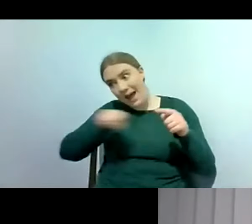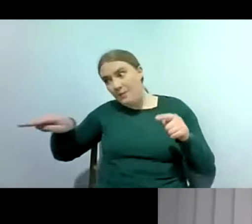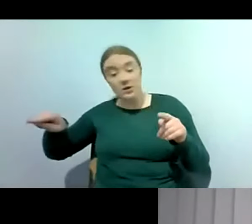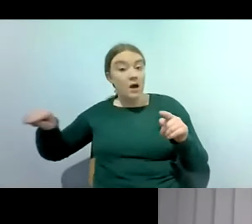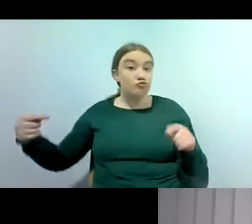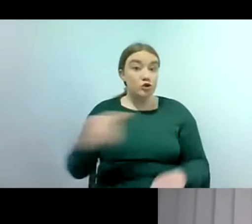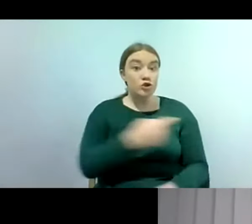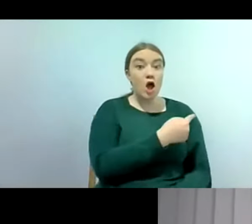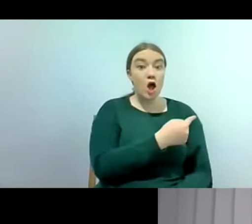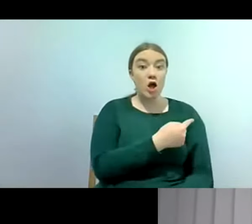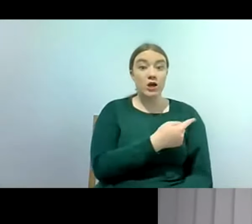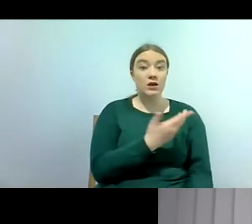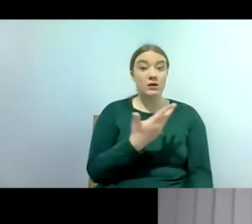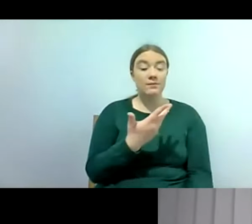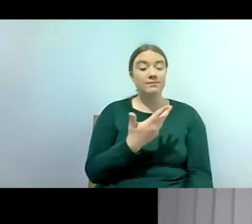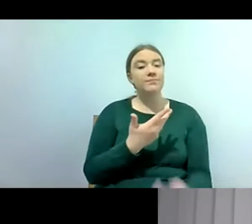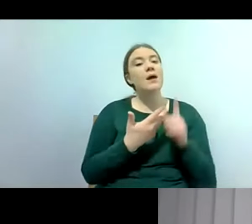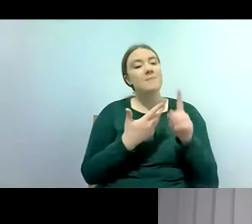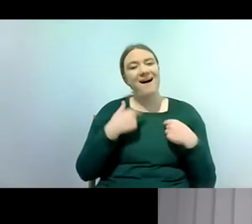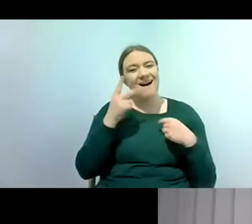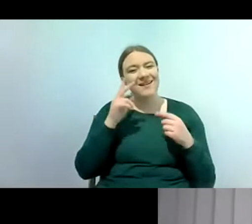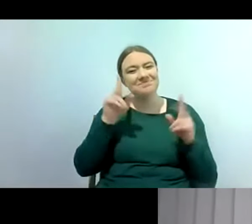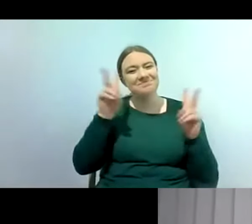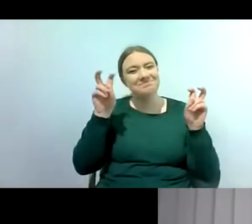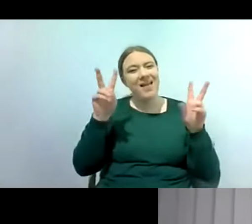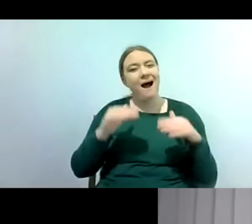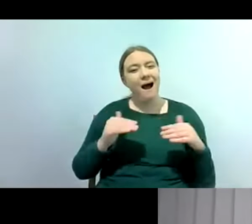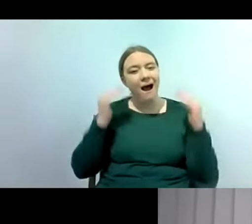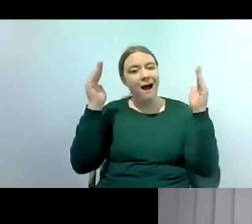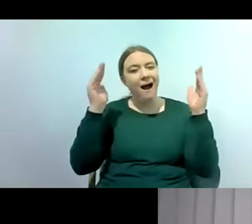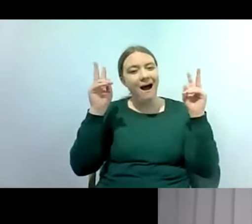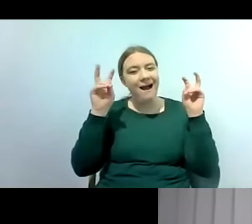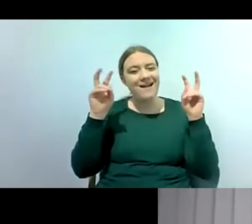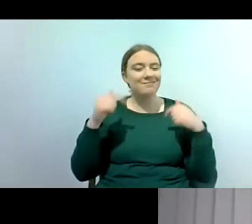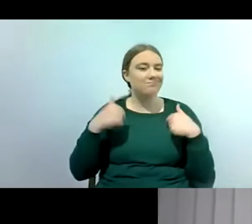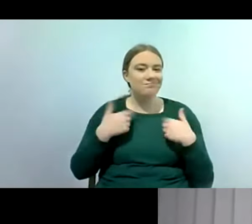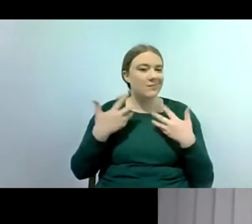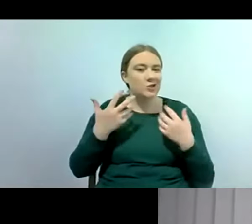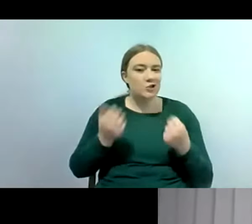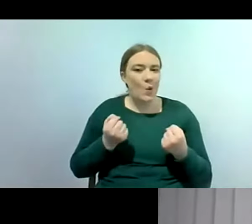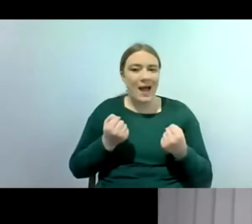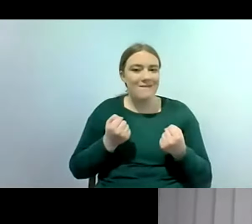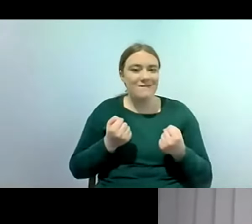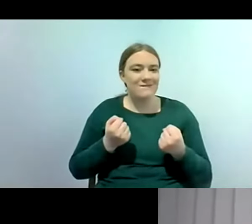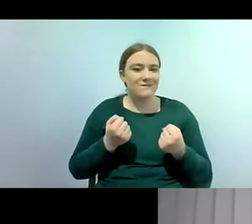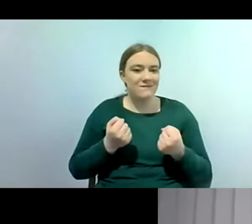um but of course when i say high um i don't really have we don't really have a a very good baseline